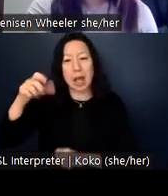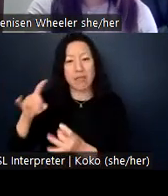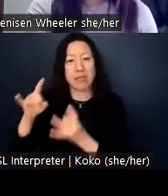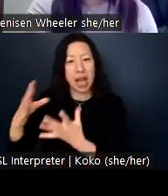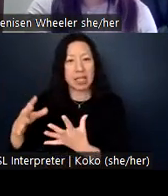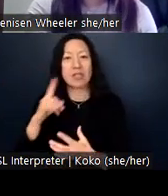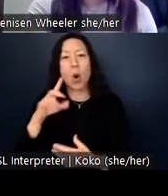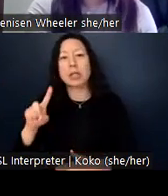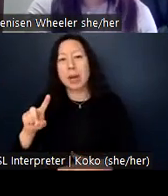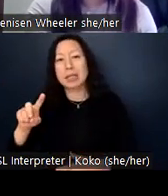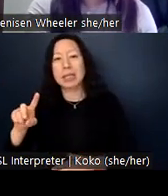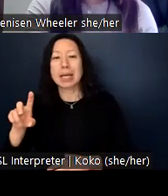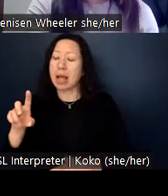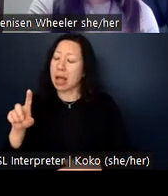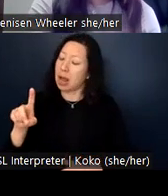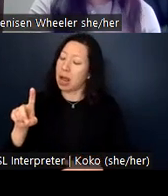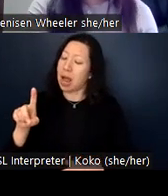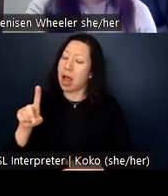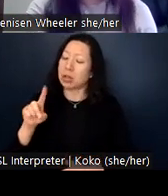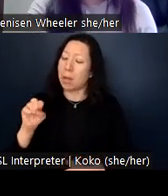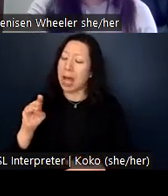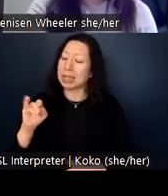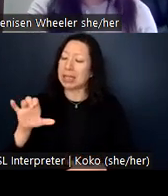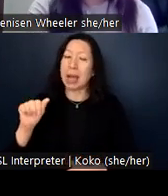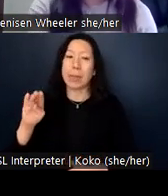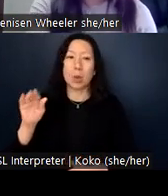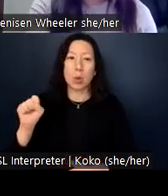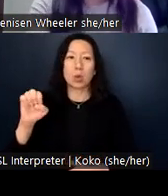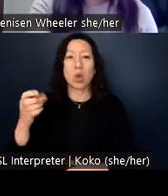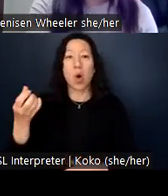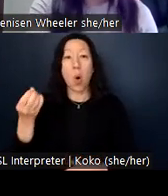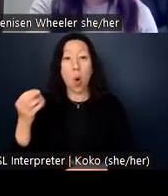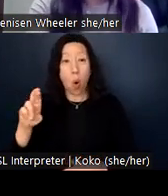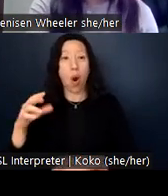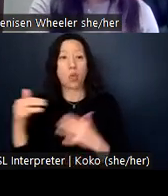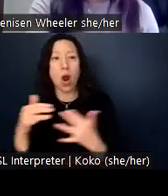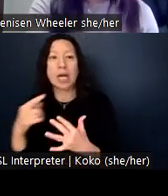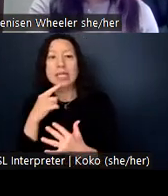few in the newer bandwidth, he says, are most often violent in response to men's violence,